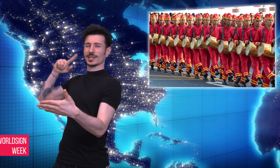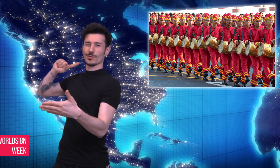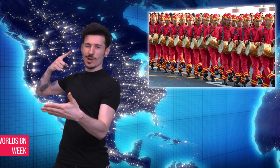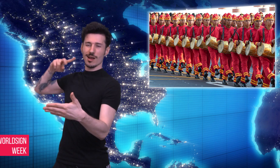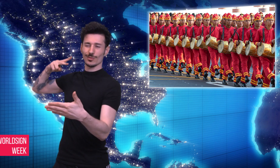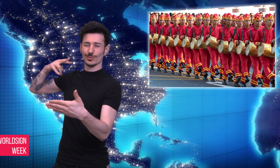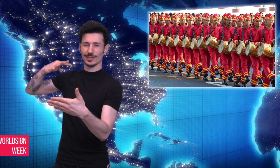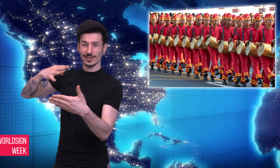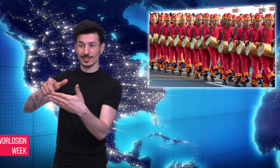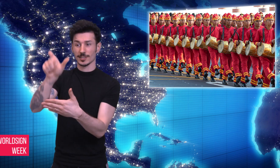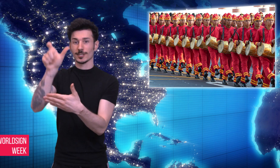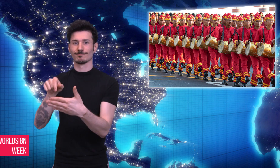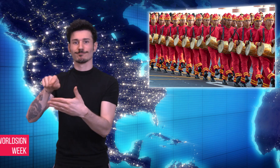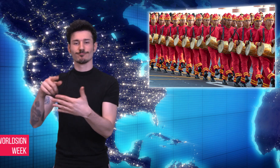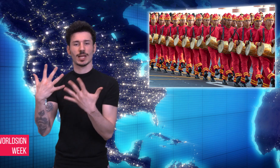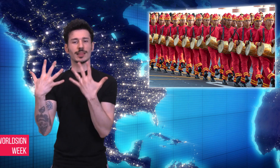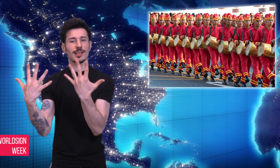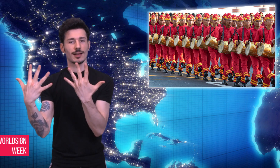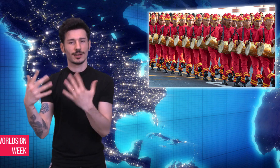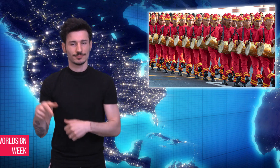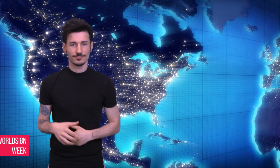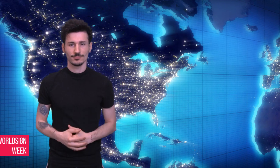king in his ruling family.